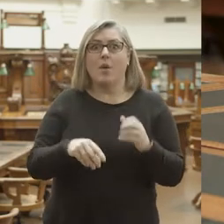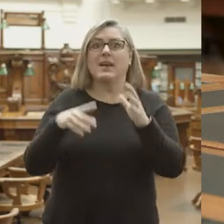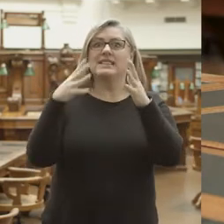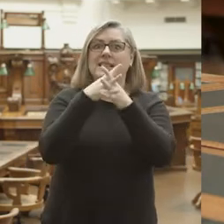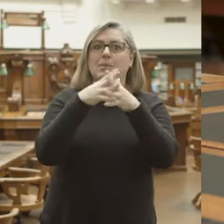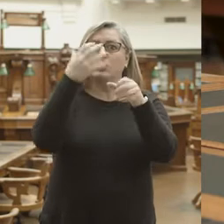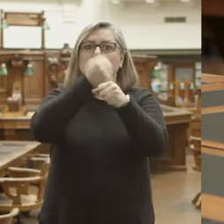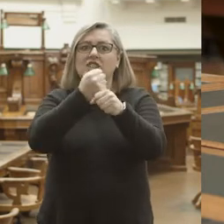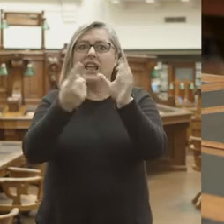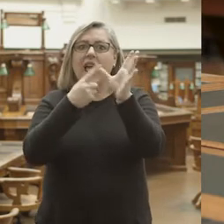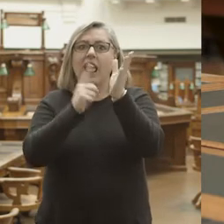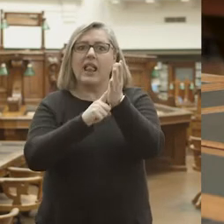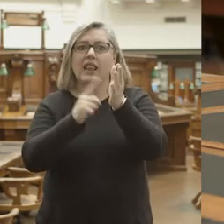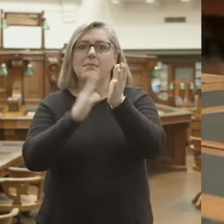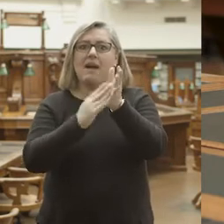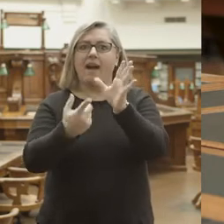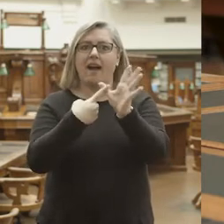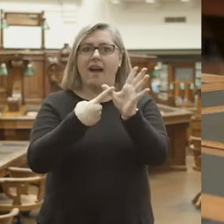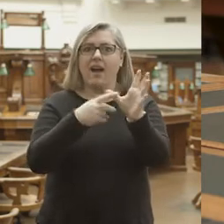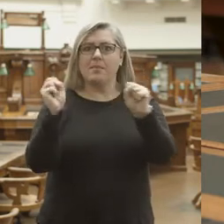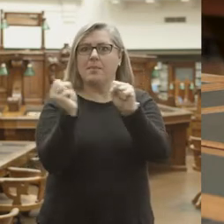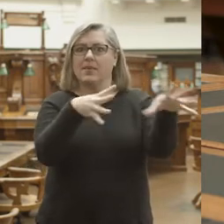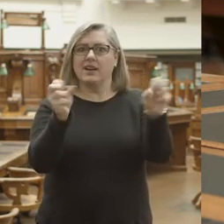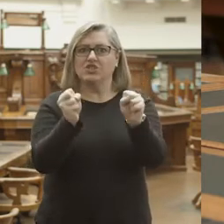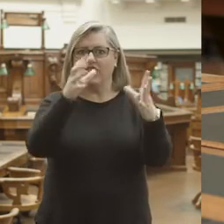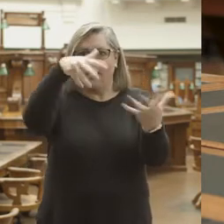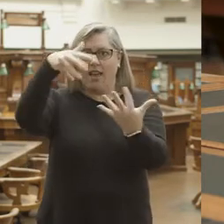Alma Conjuring Collection, it's a huge collection of magic books